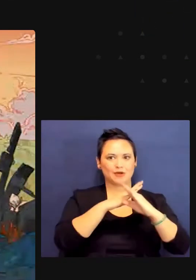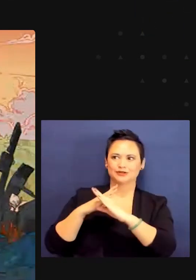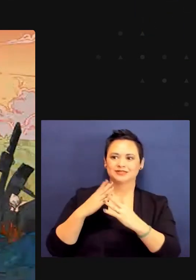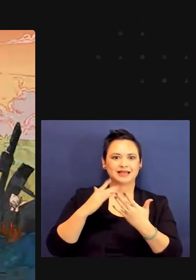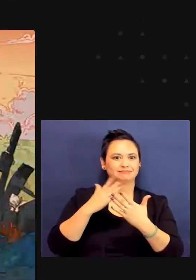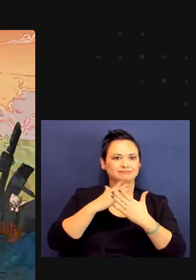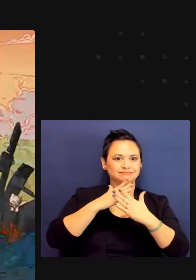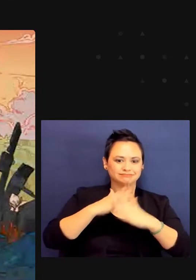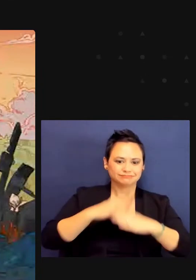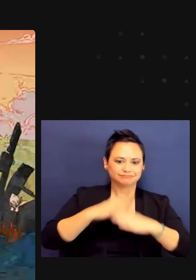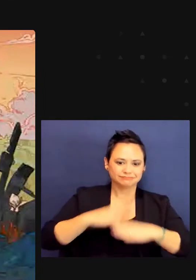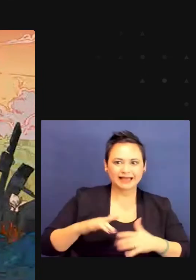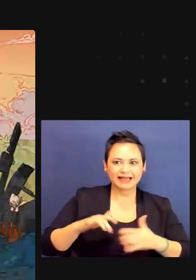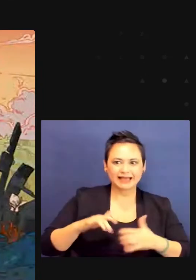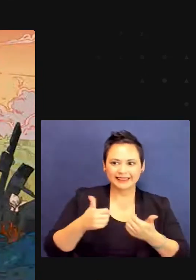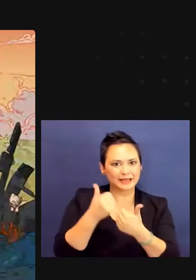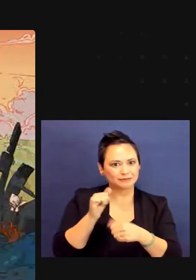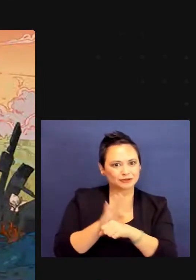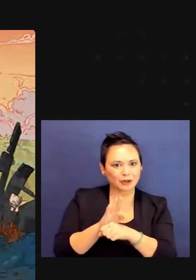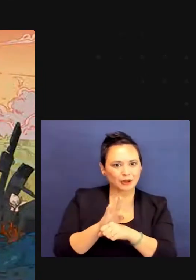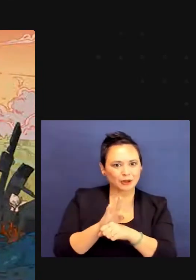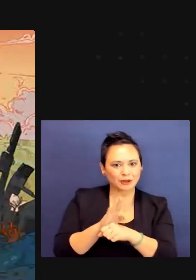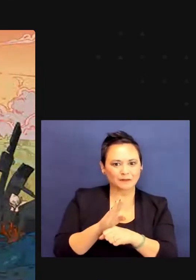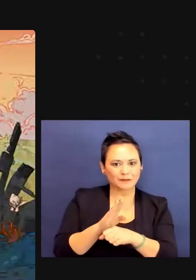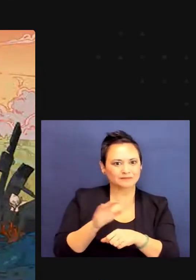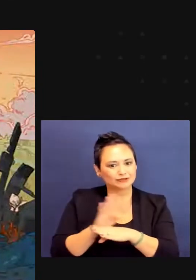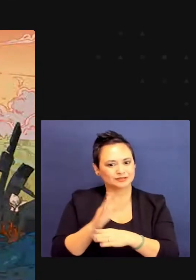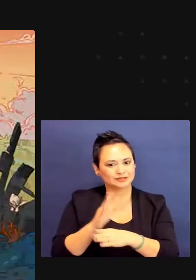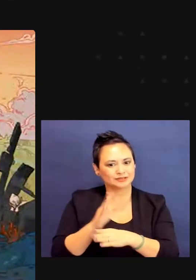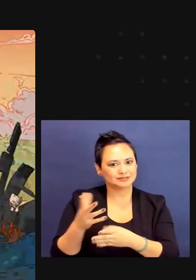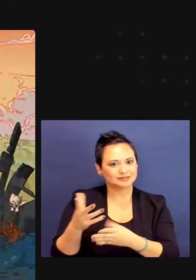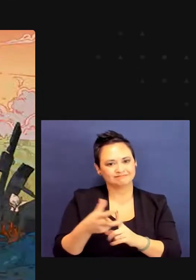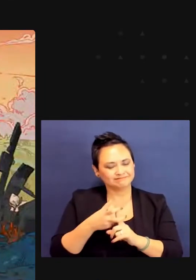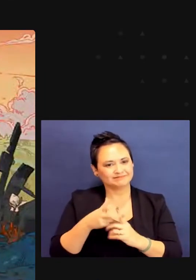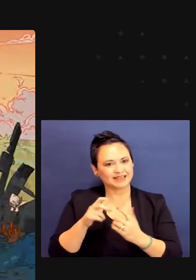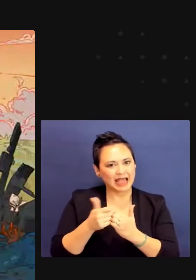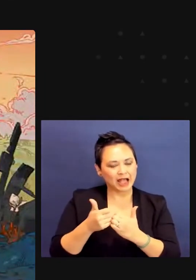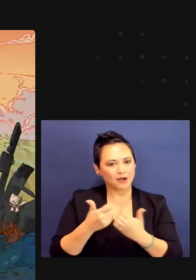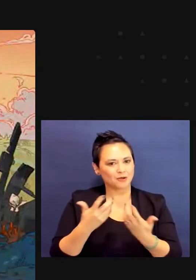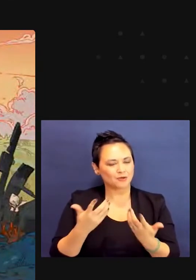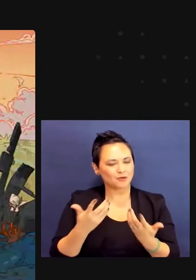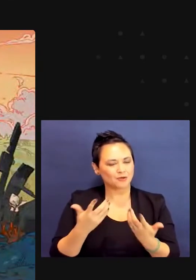And one of the barriers that we've seen is just a really rigid set of,